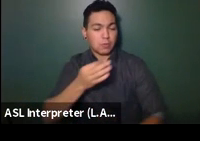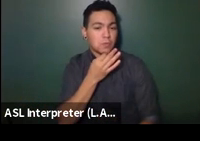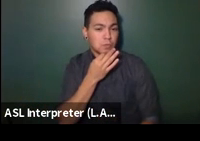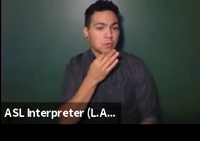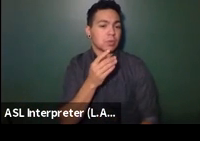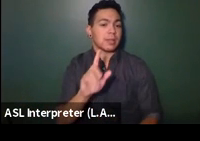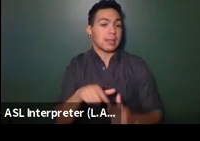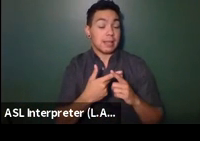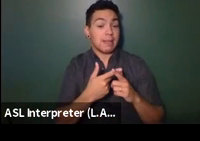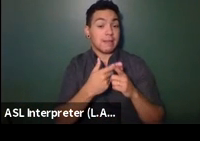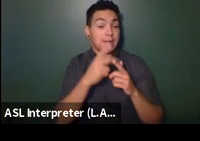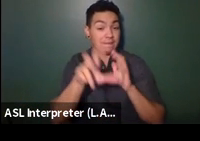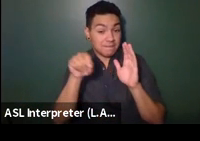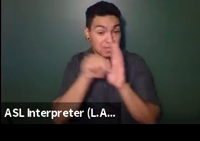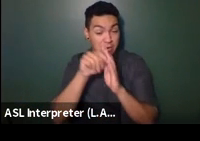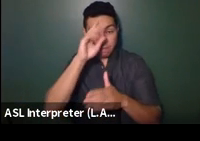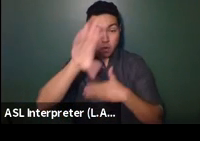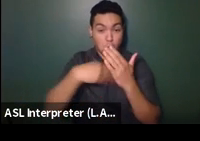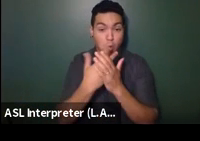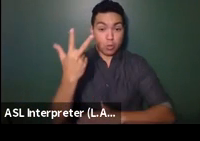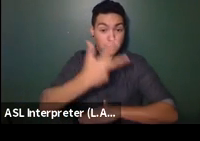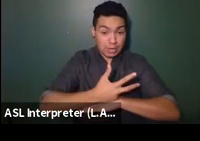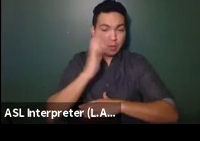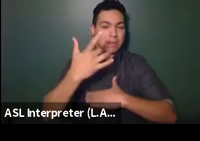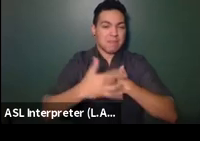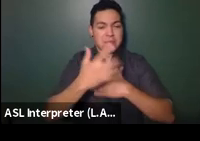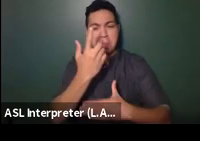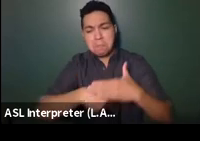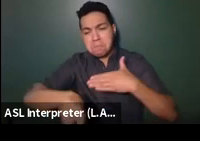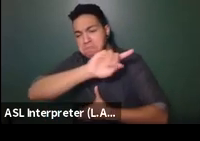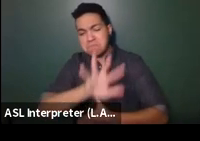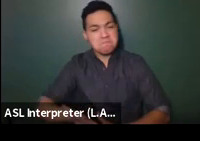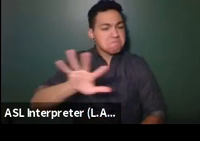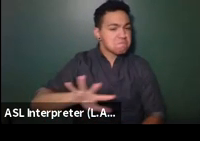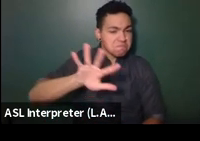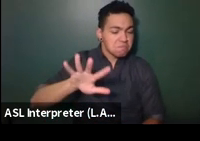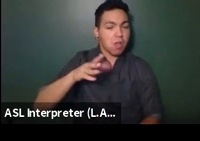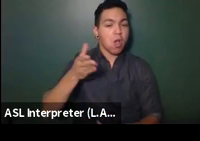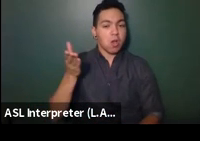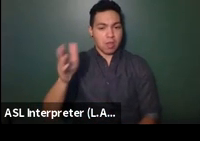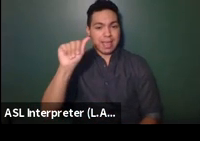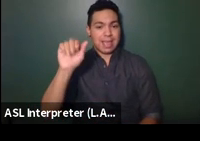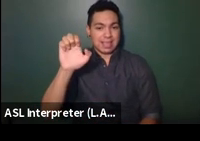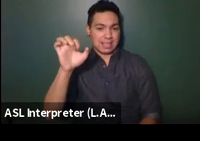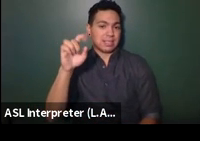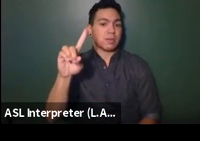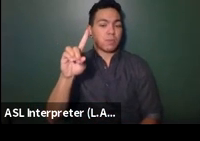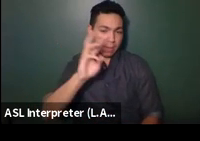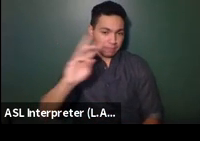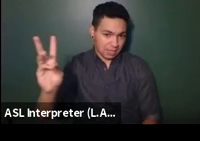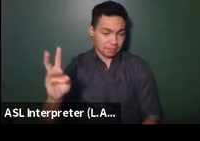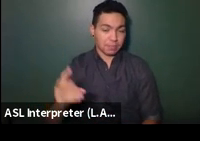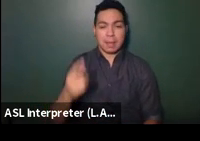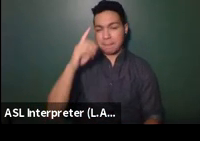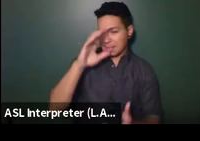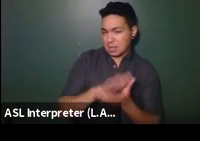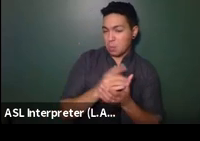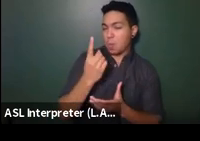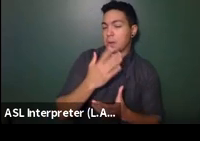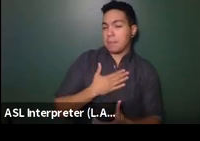ESD 189 - Amy Colburn: And then the videos for all three days will be available in about a week on the ASD website, which I think one of my co host can help post that link in the chat.